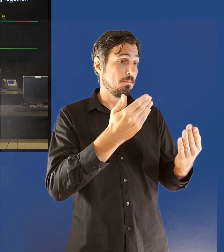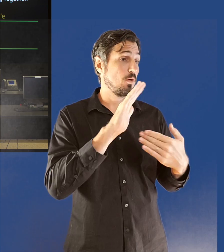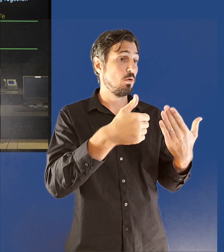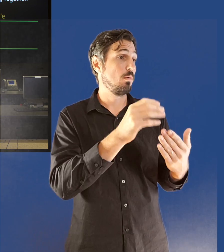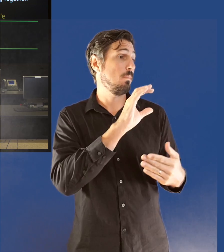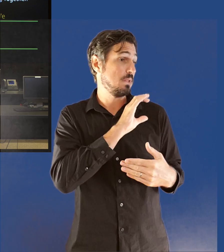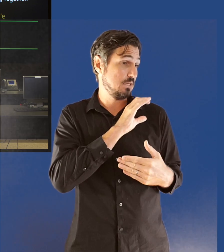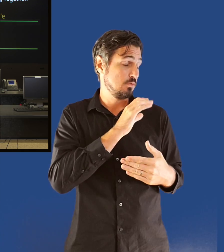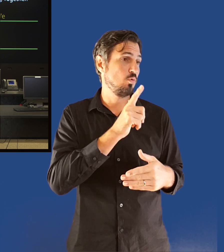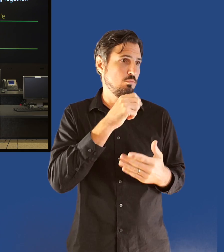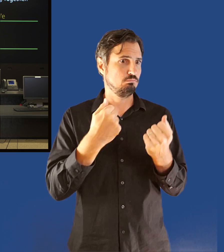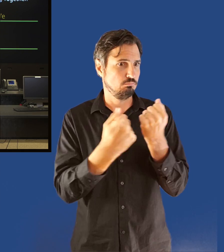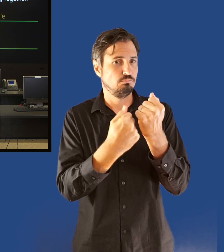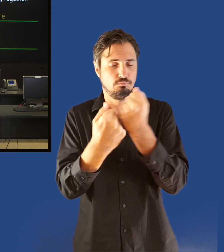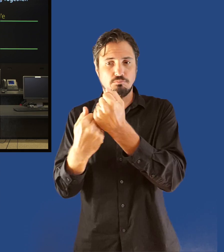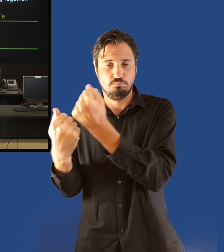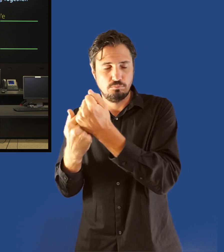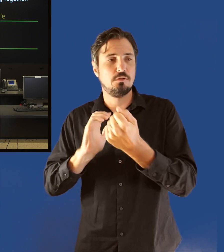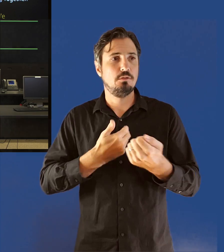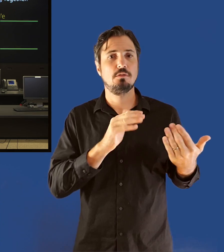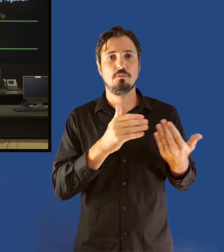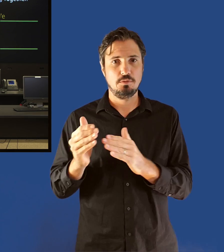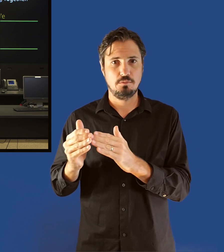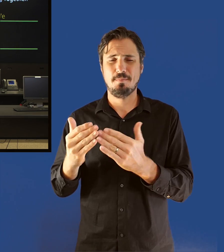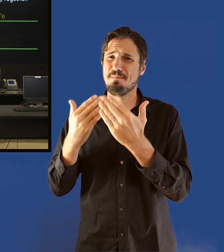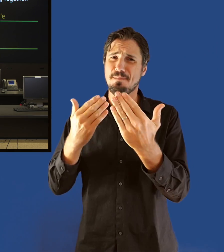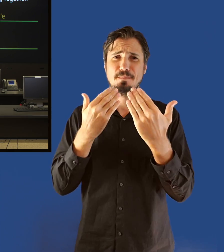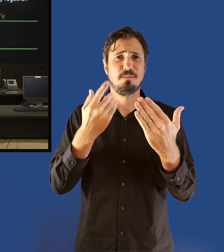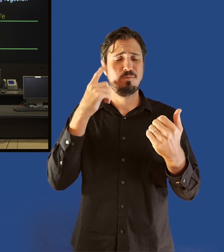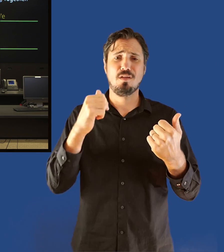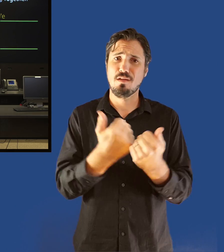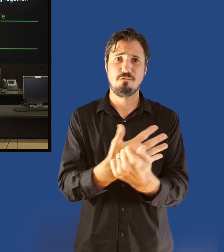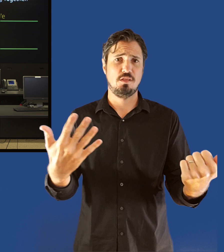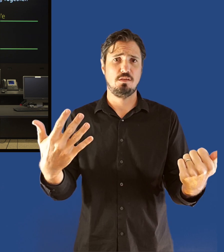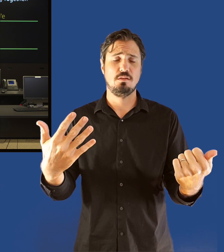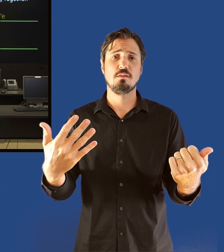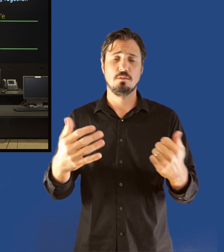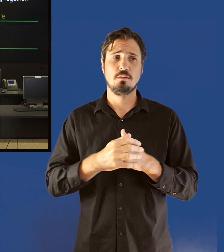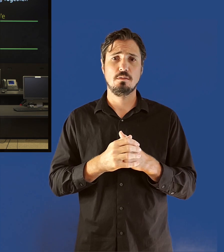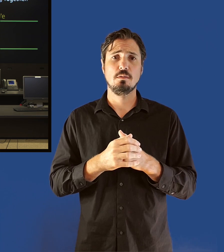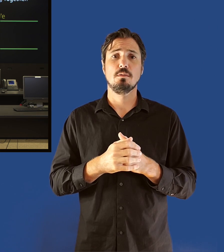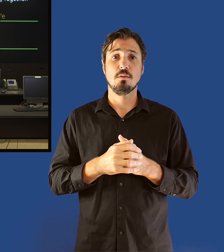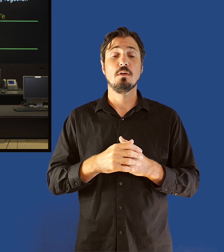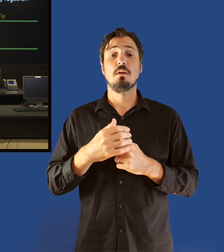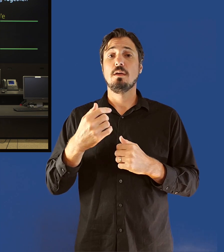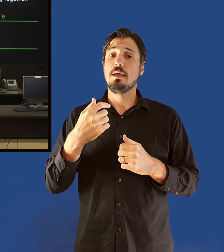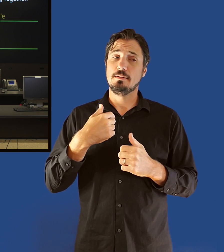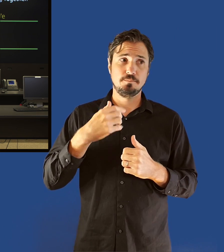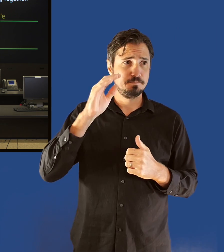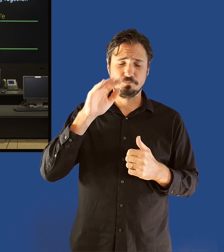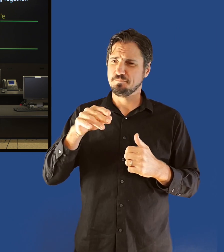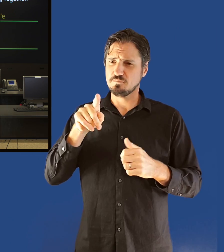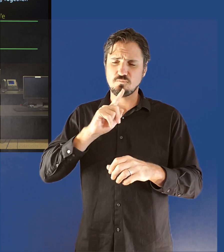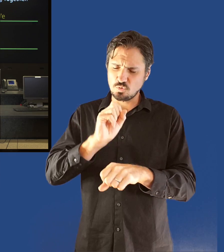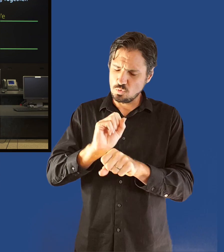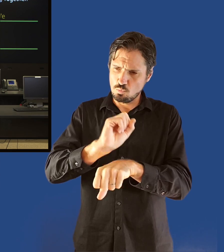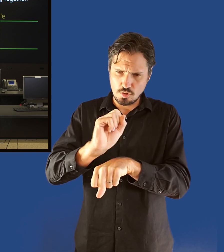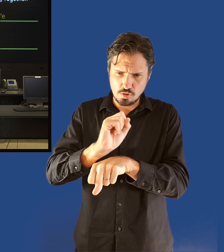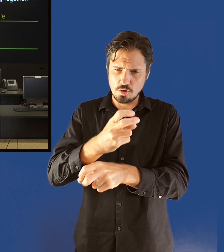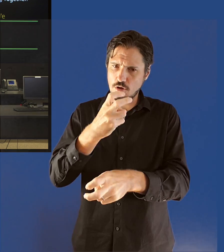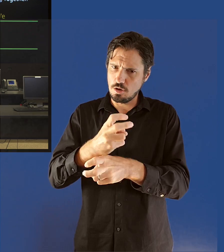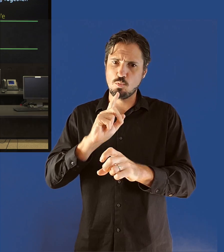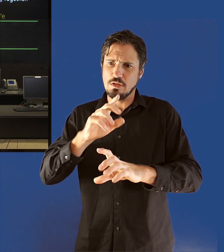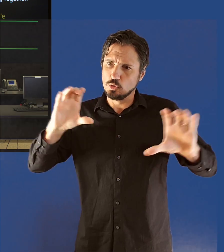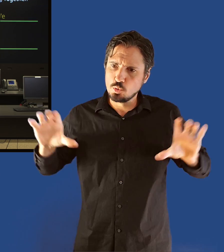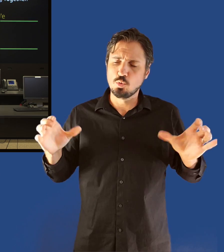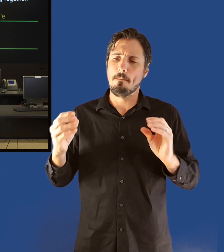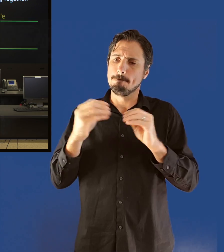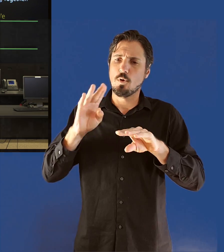on the front lines making a positive difference. We truly appreciate all that you are doing for our community in our time of need - particularly for this generous effort to go above and beyond.